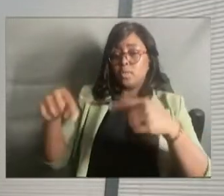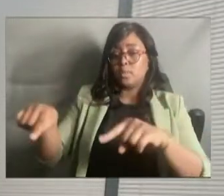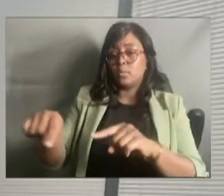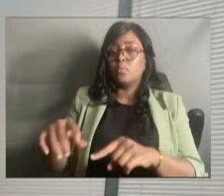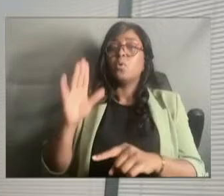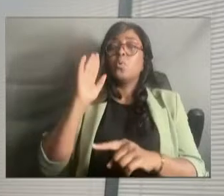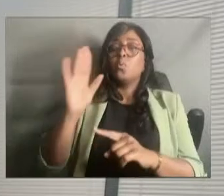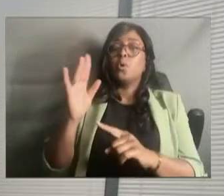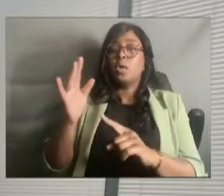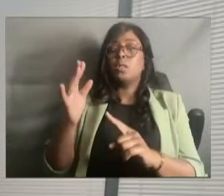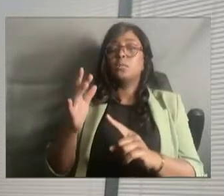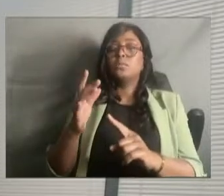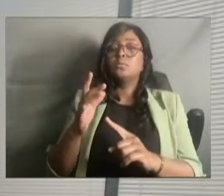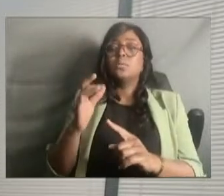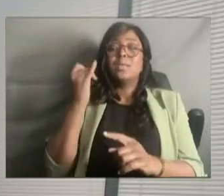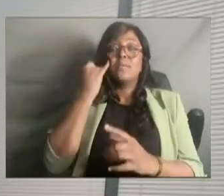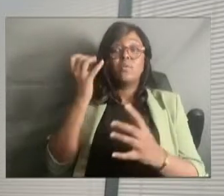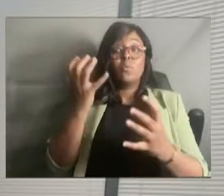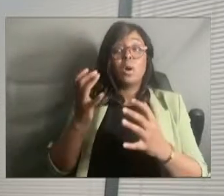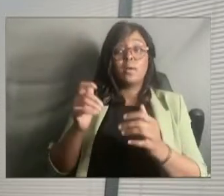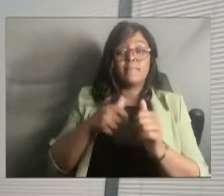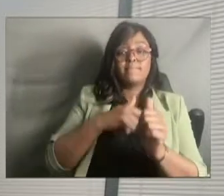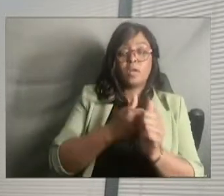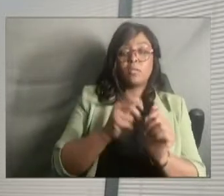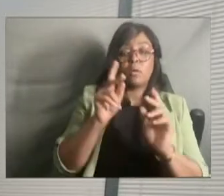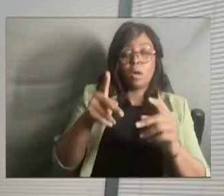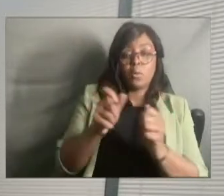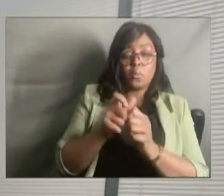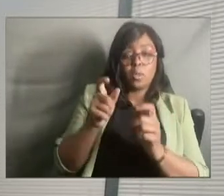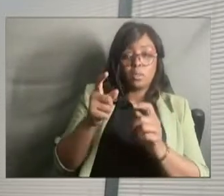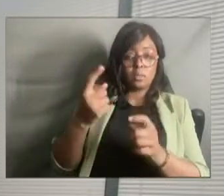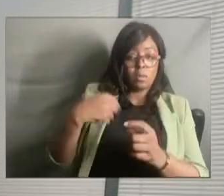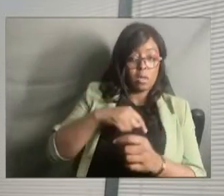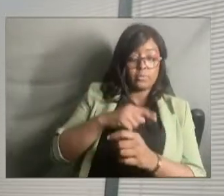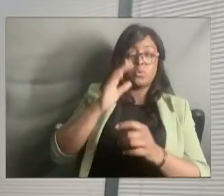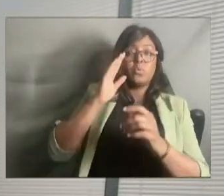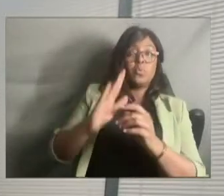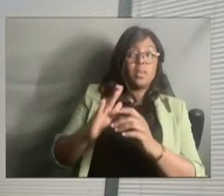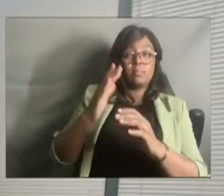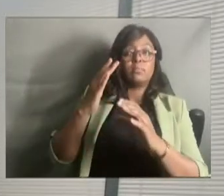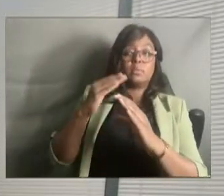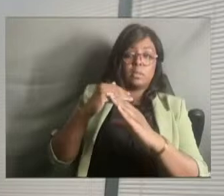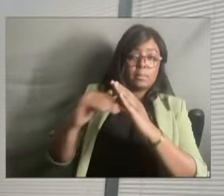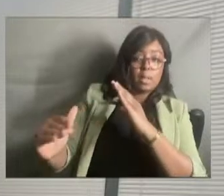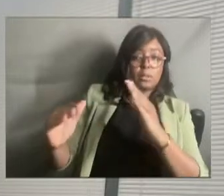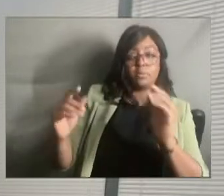them. So we'll we'll circle back with you if you want to follow